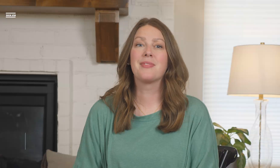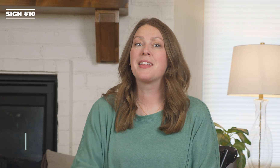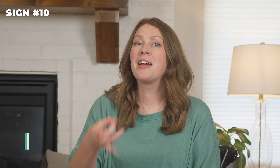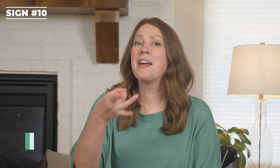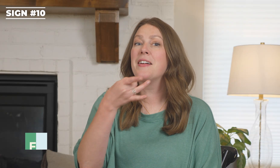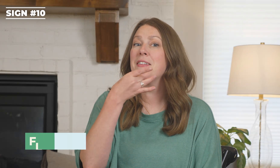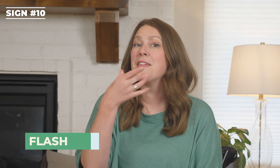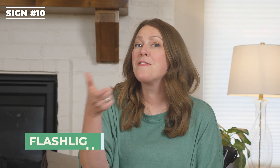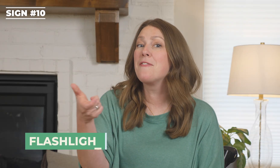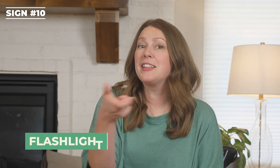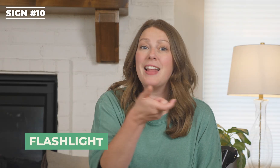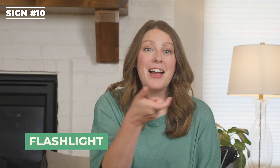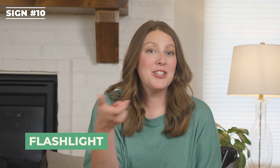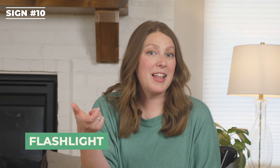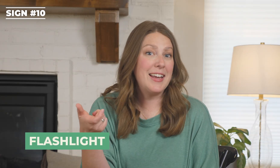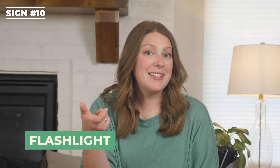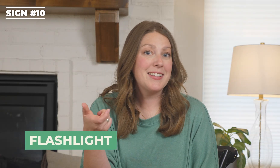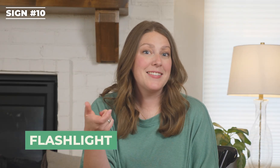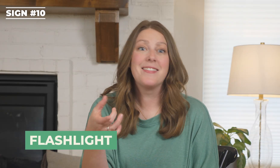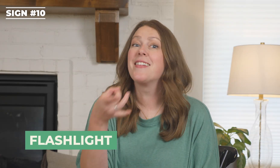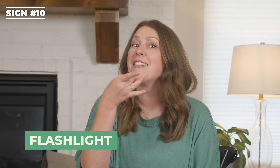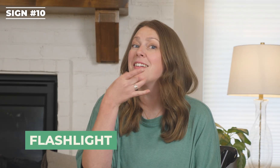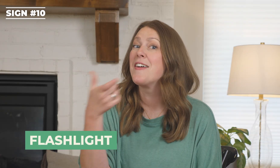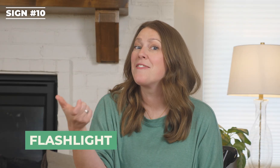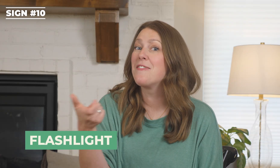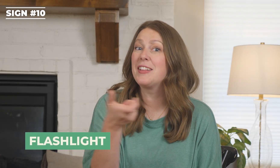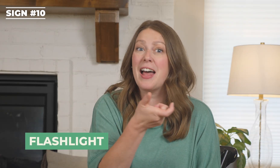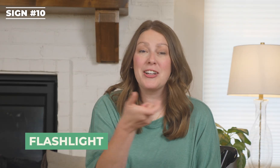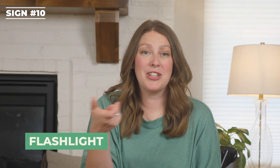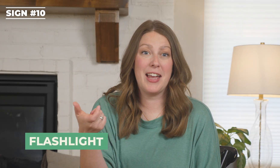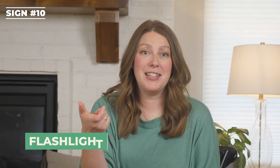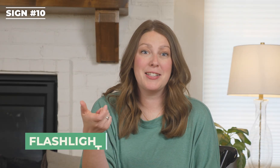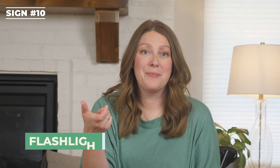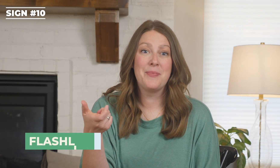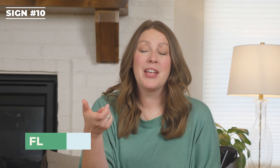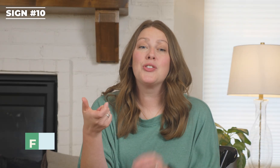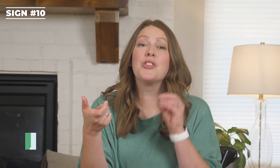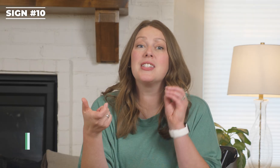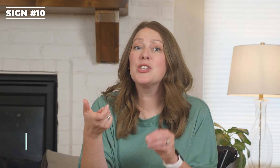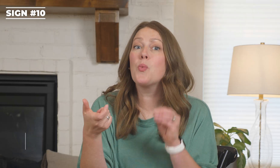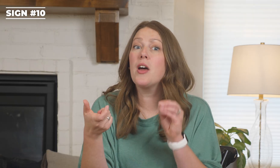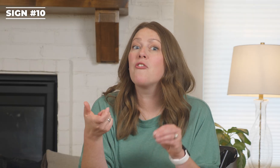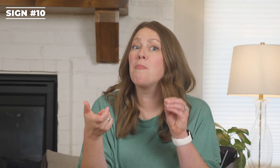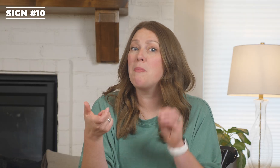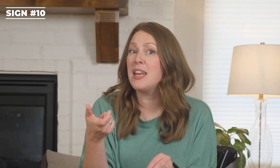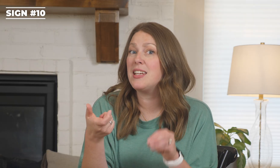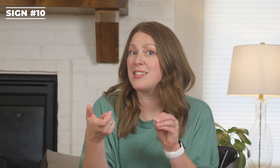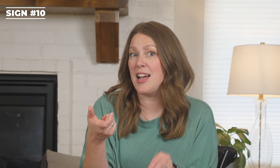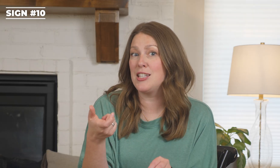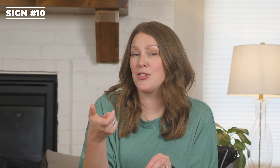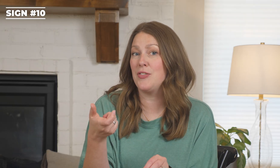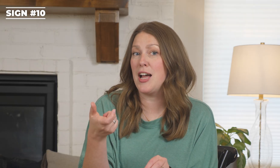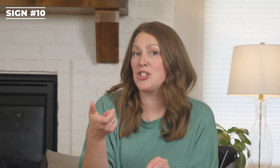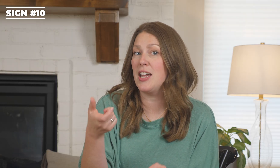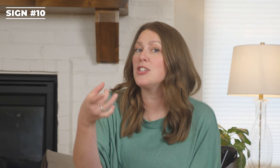a flashlight. Flashlight. So this is one of many signs for flashlight.